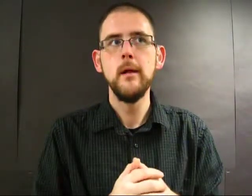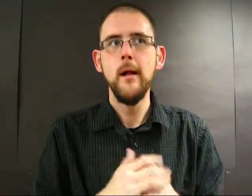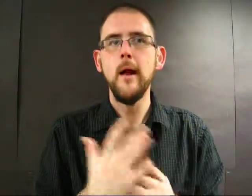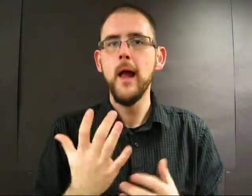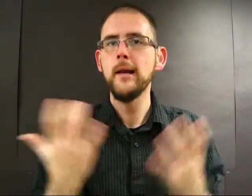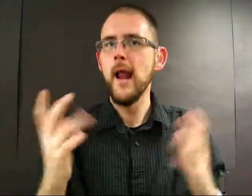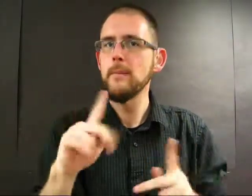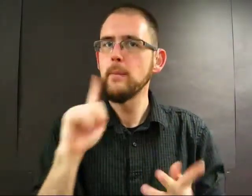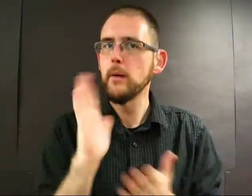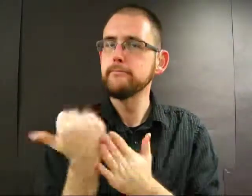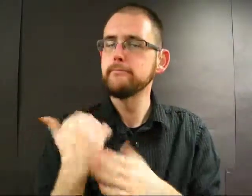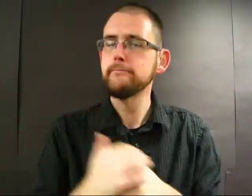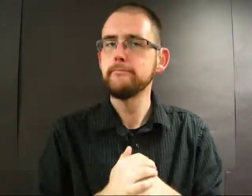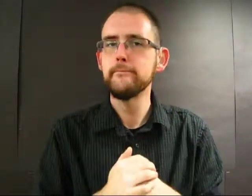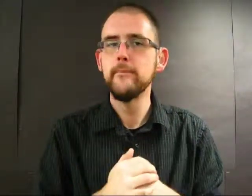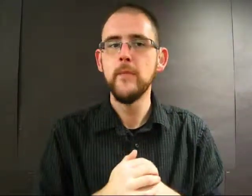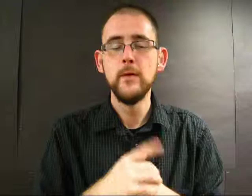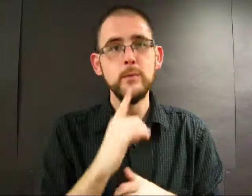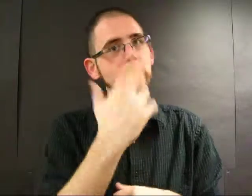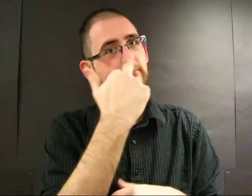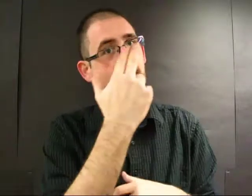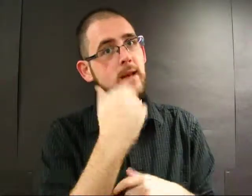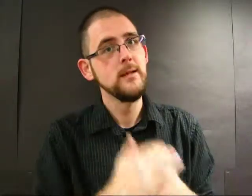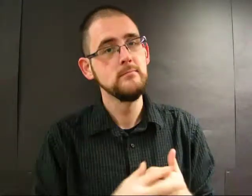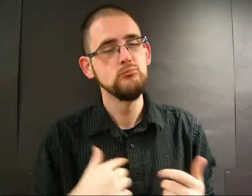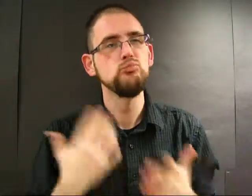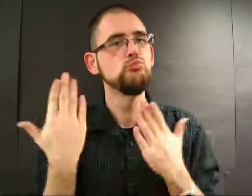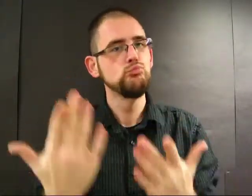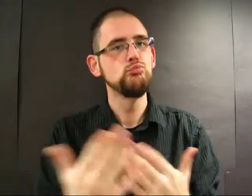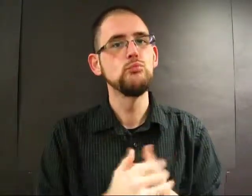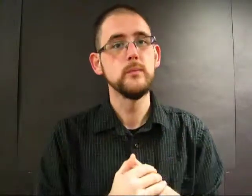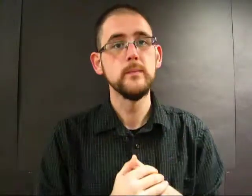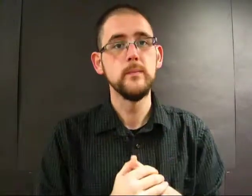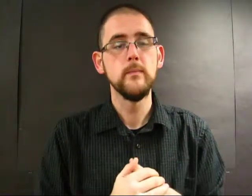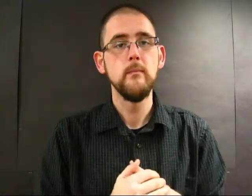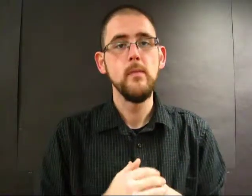It messes up a lot of people. It's funny. Recommended!